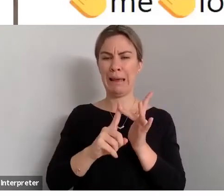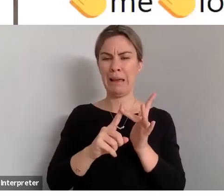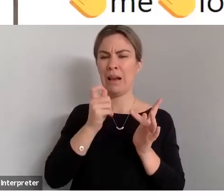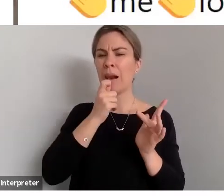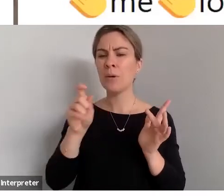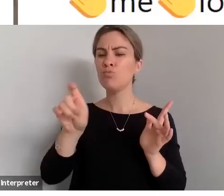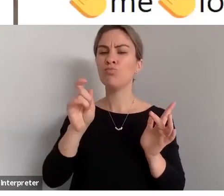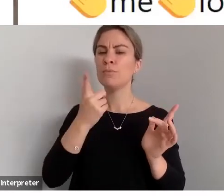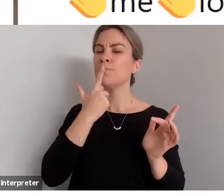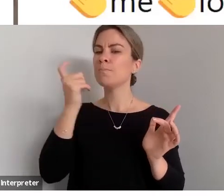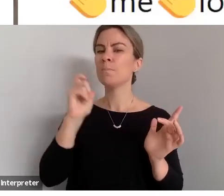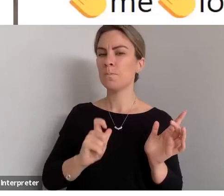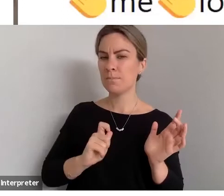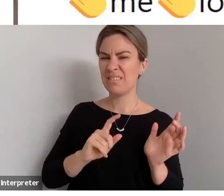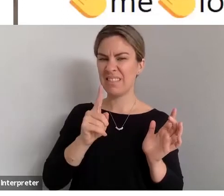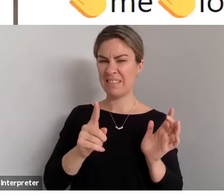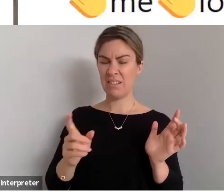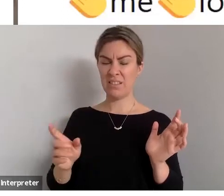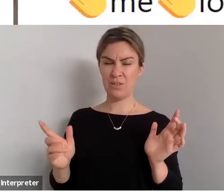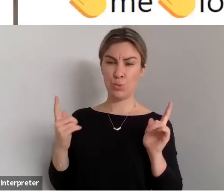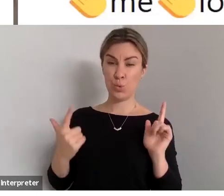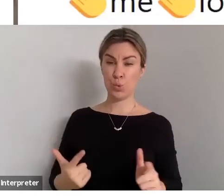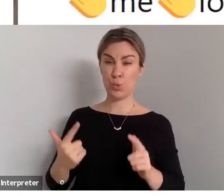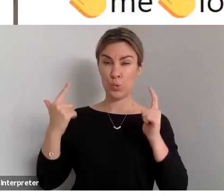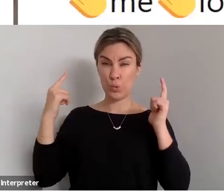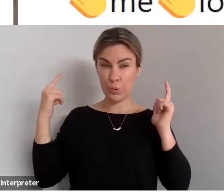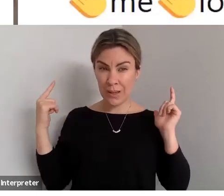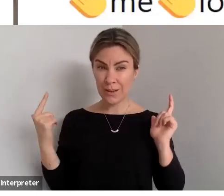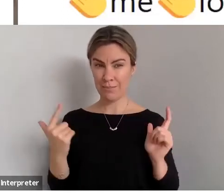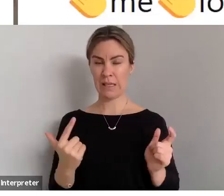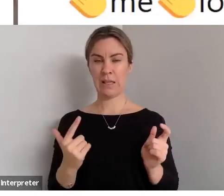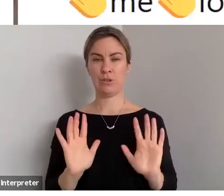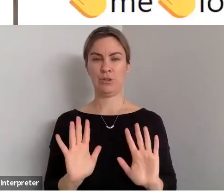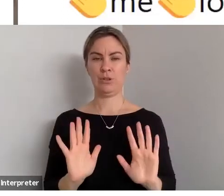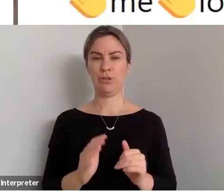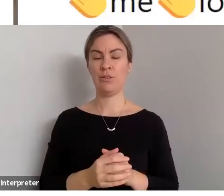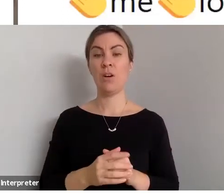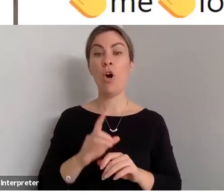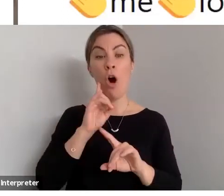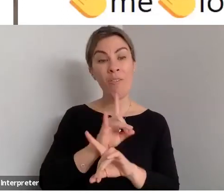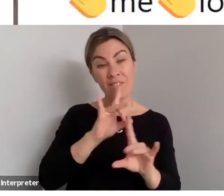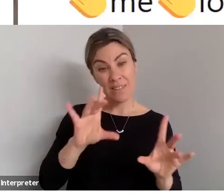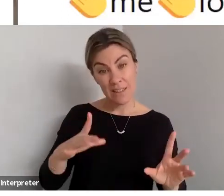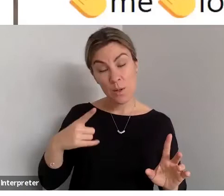There is one obvious reason for this, and it requires an example.